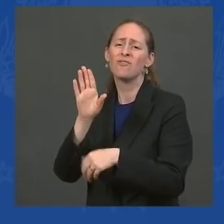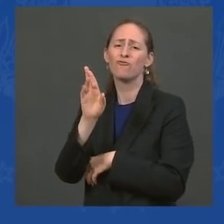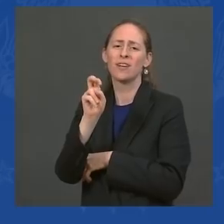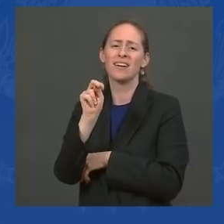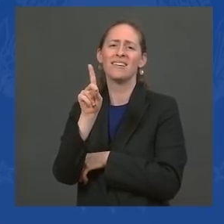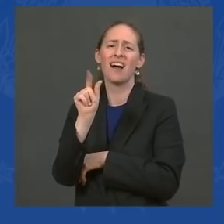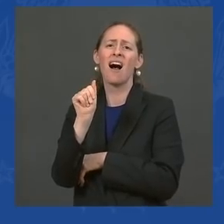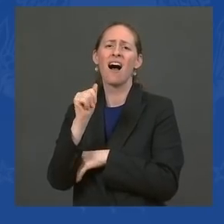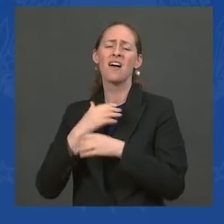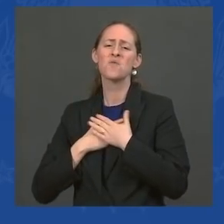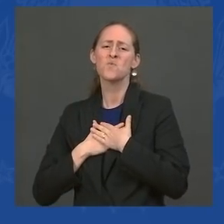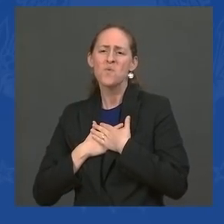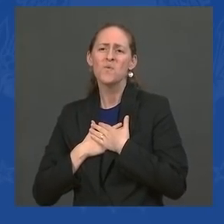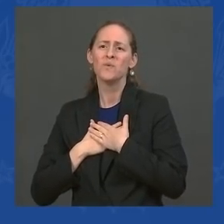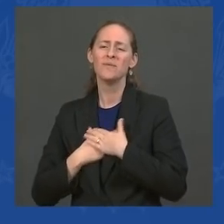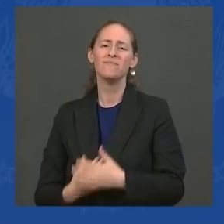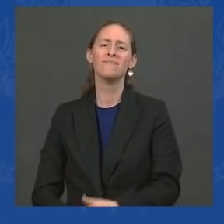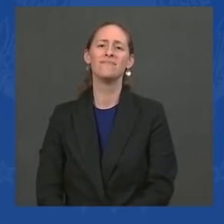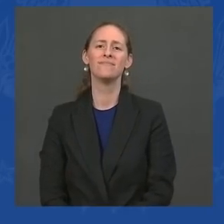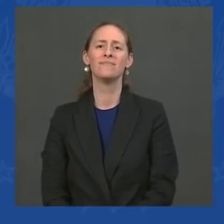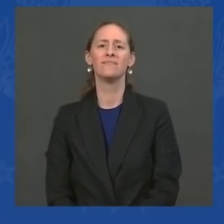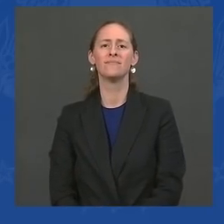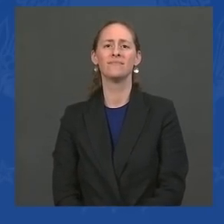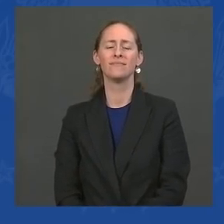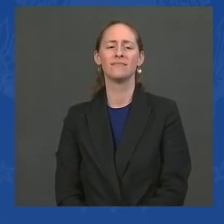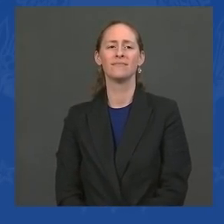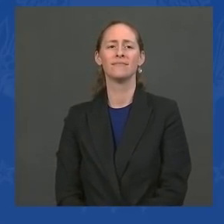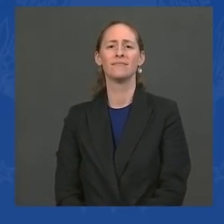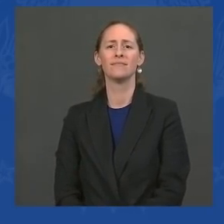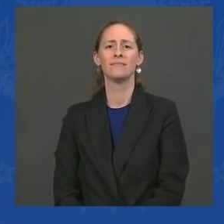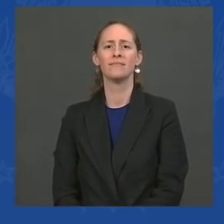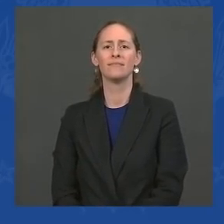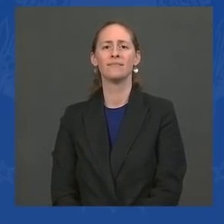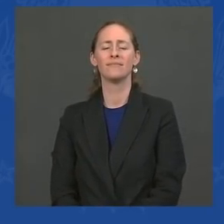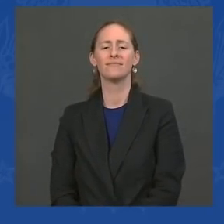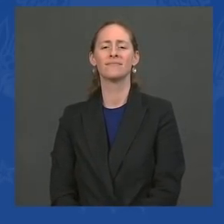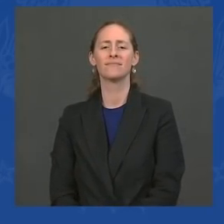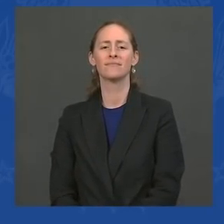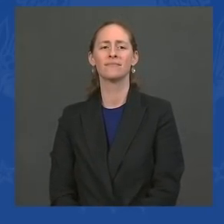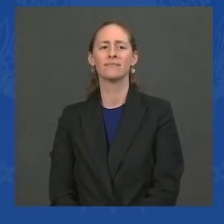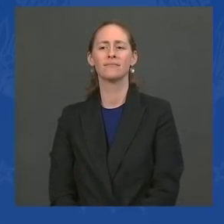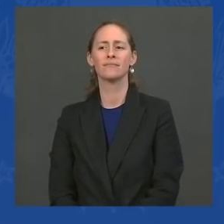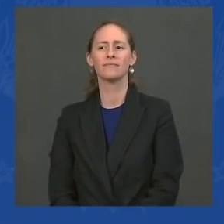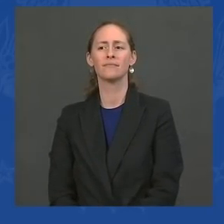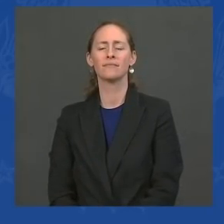We are here today on the ancestral homelands of the Anacostia and Piscataway people,